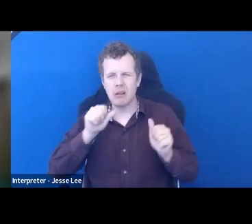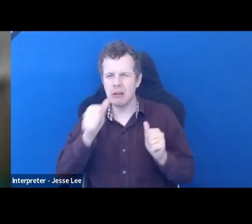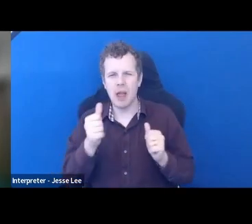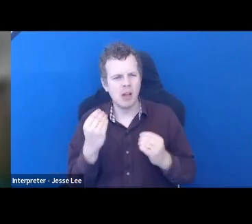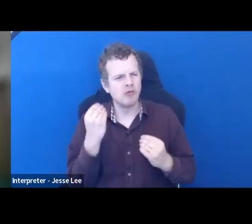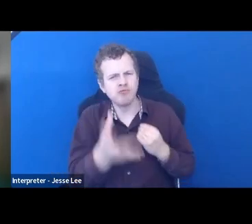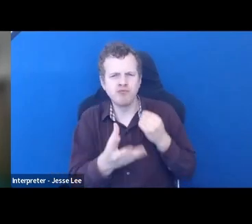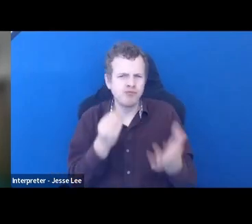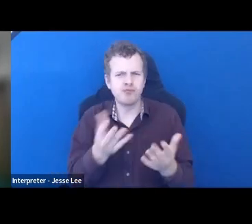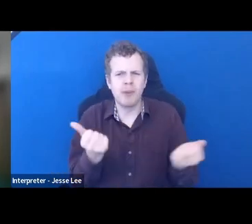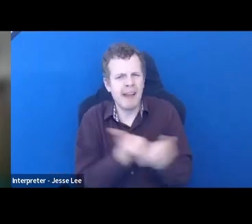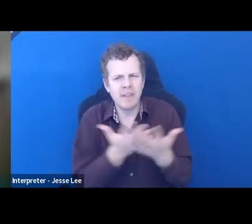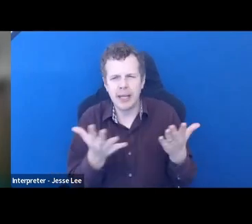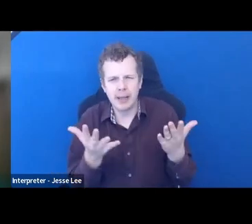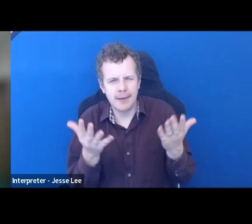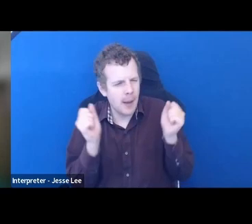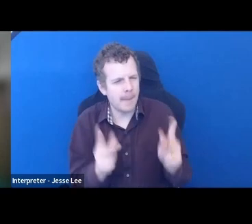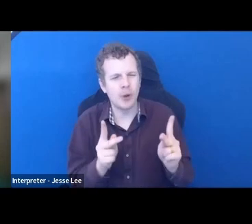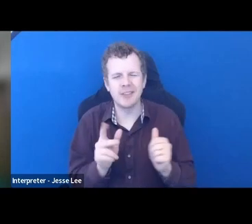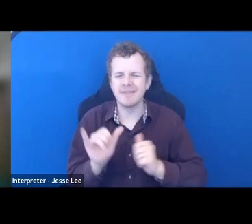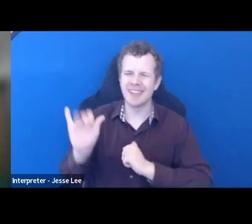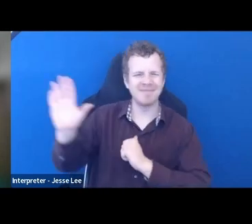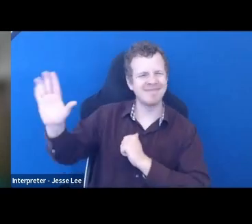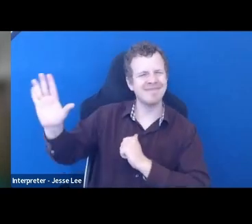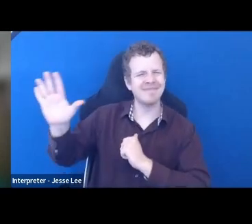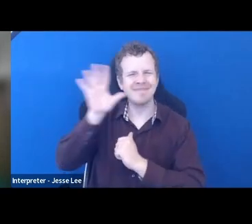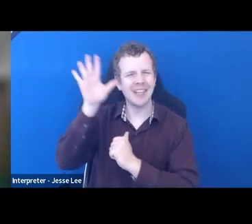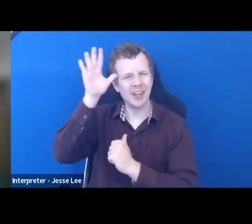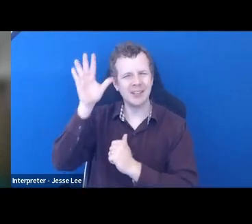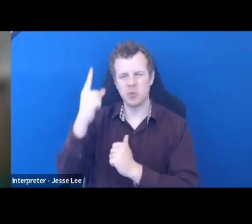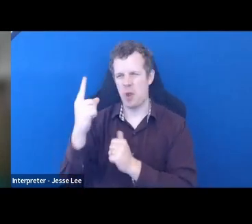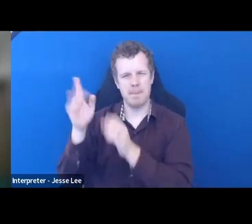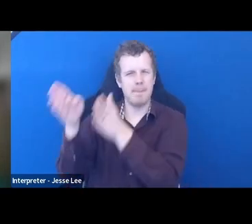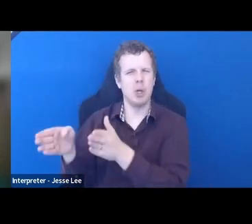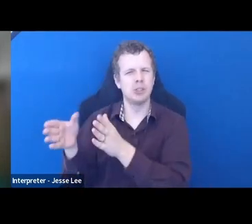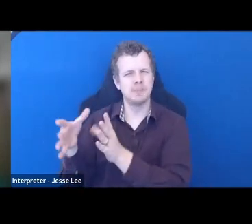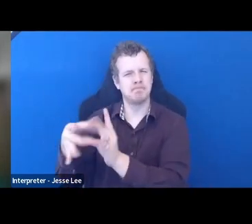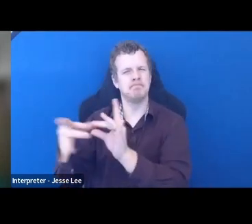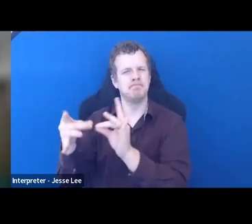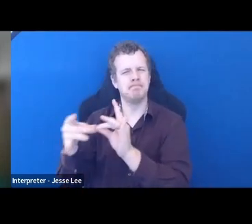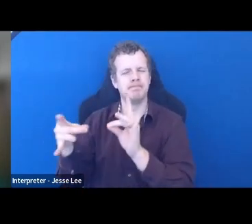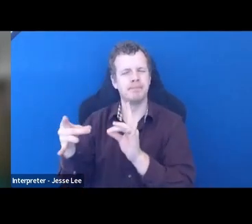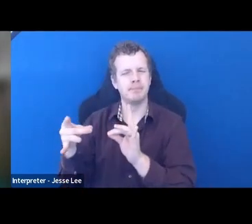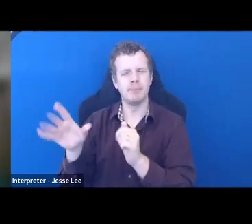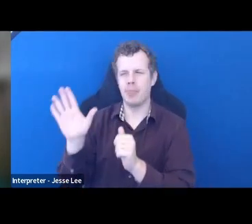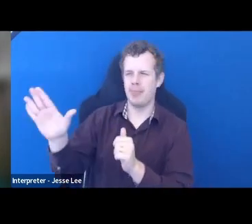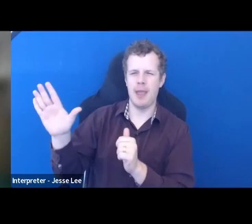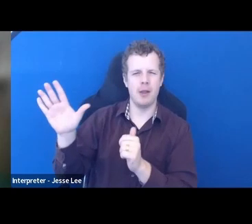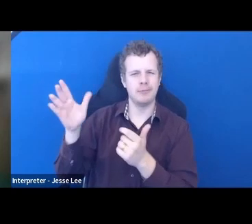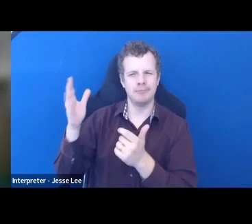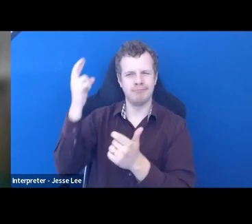So that was just one parents response or reflection on their motivation to do something.